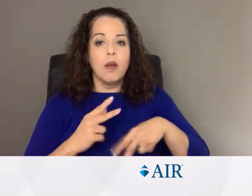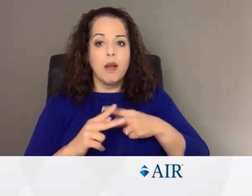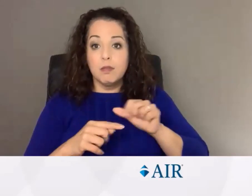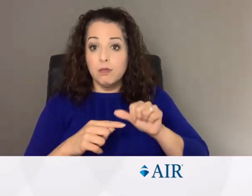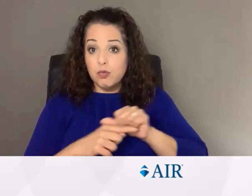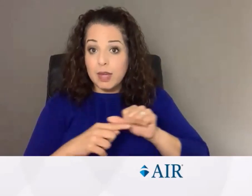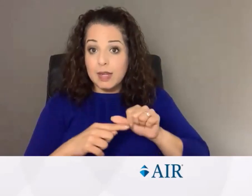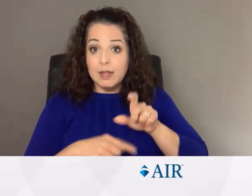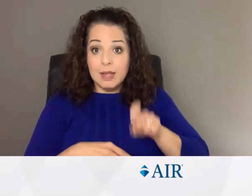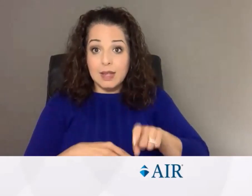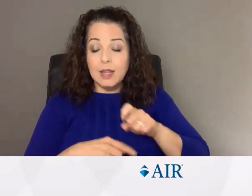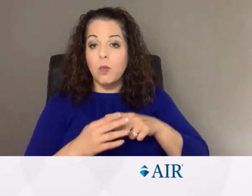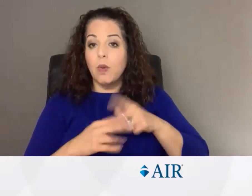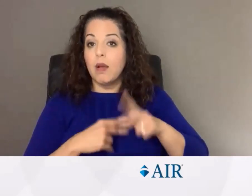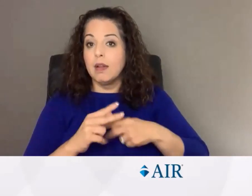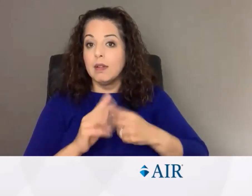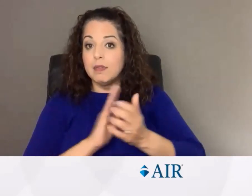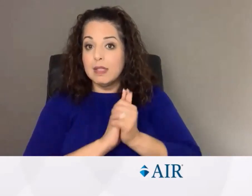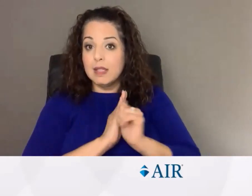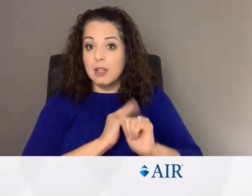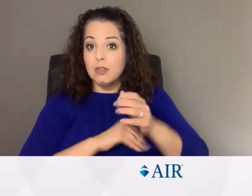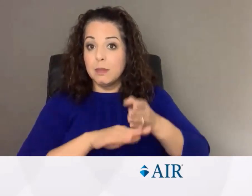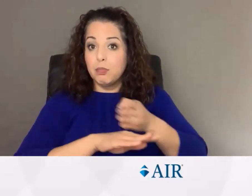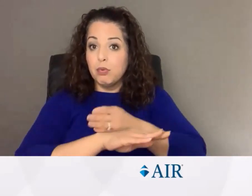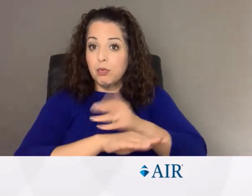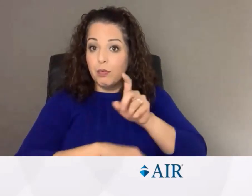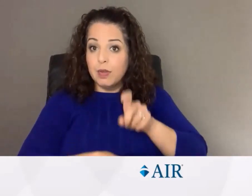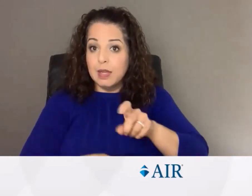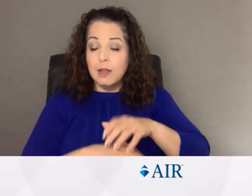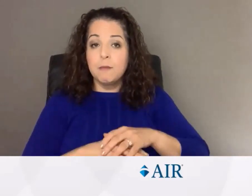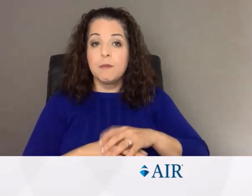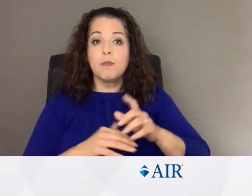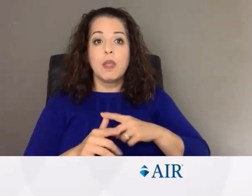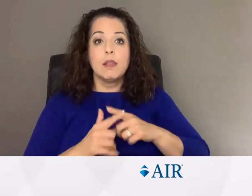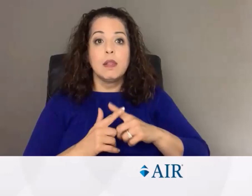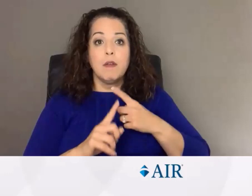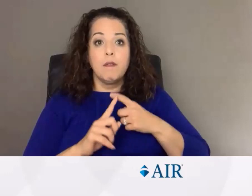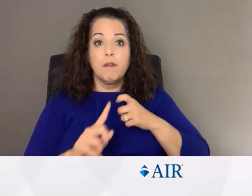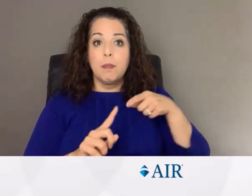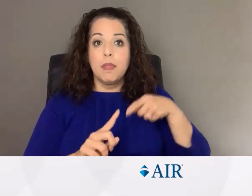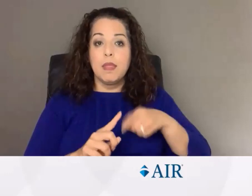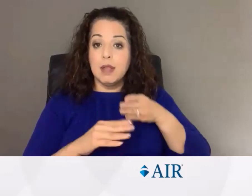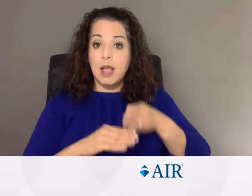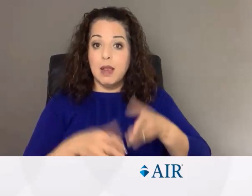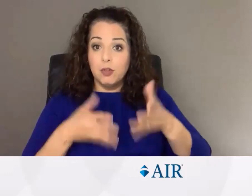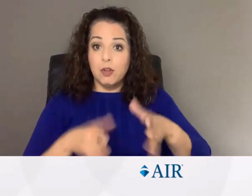skills they need to improve. So from after deciding that, so after you have agreement